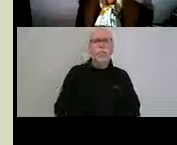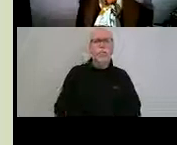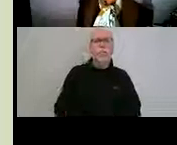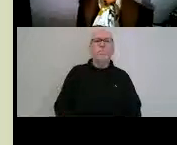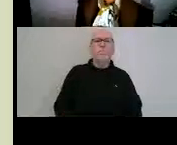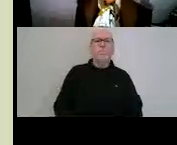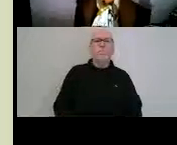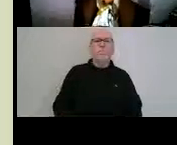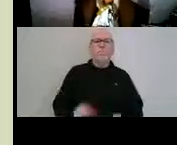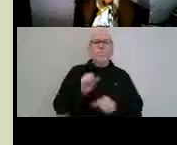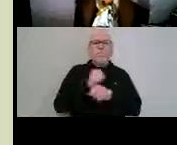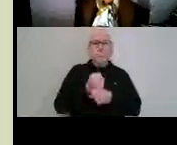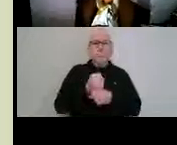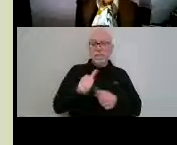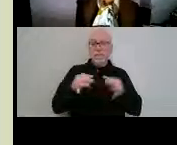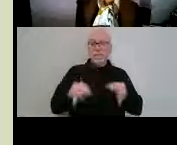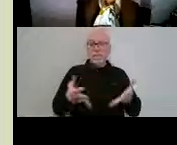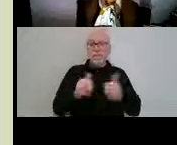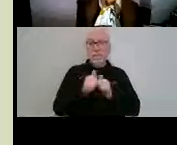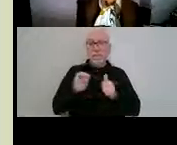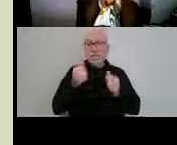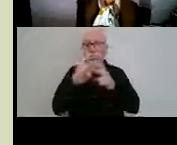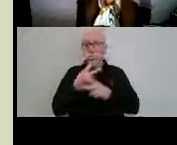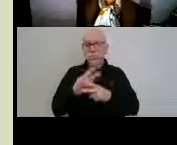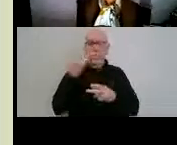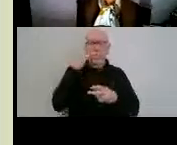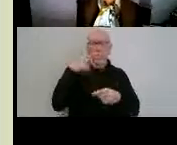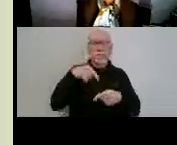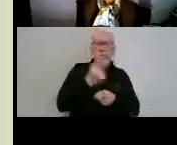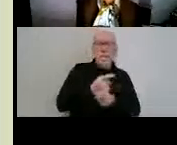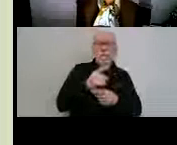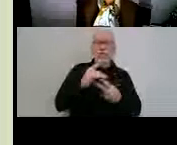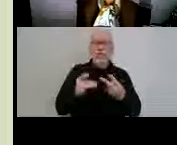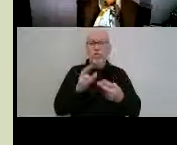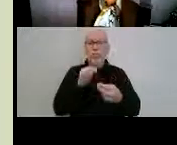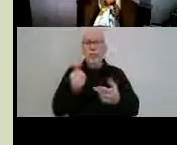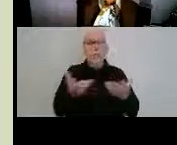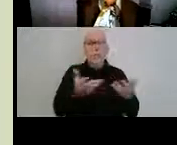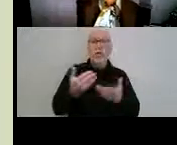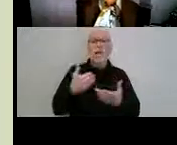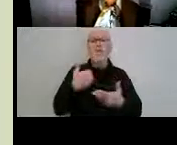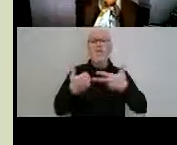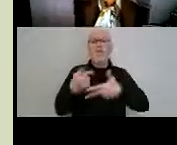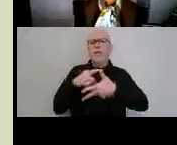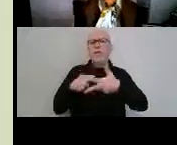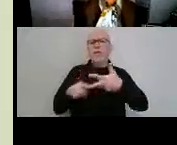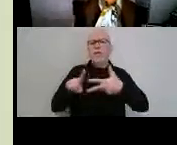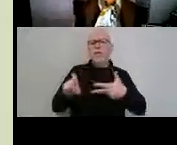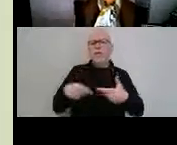And to make this decision and to figure out if this is the correct choice, there are three basic questions that we like to ask.